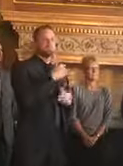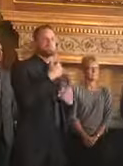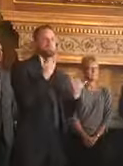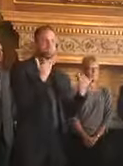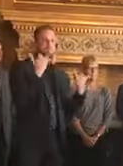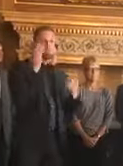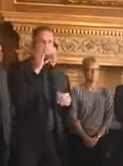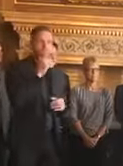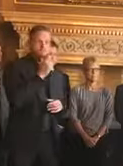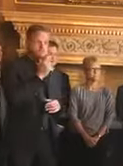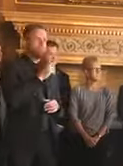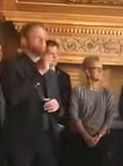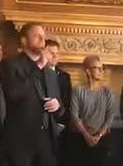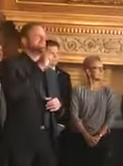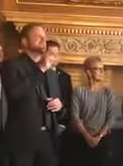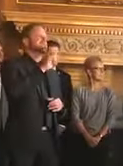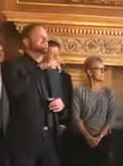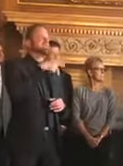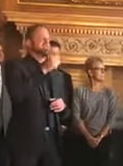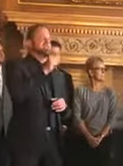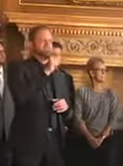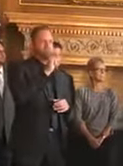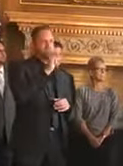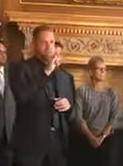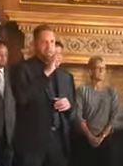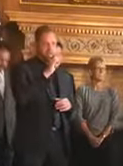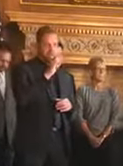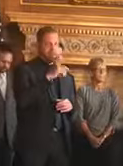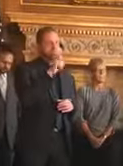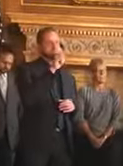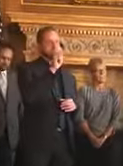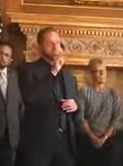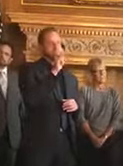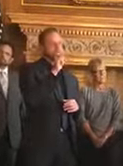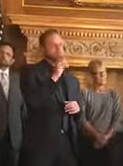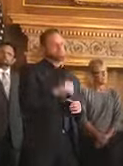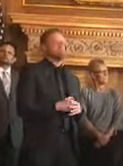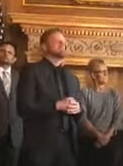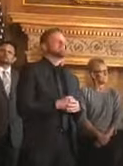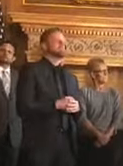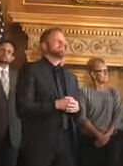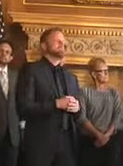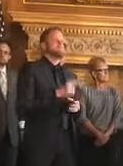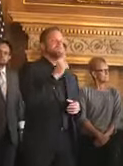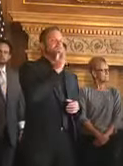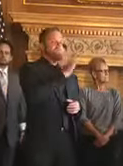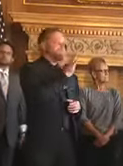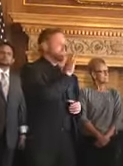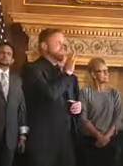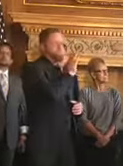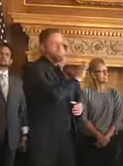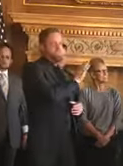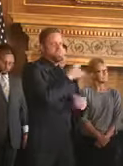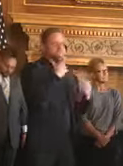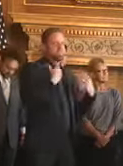who has been a real lioness on this especially for the interpreting community, and has done